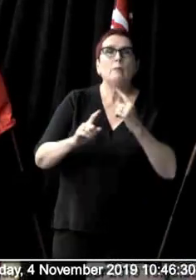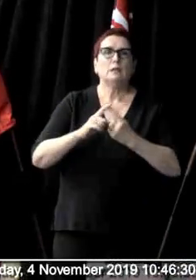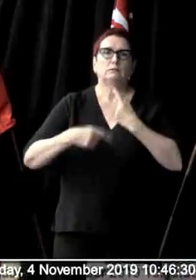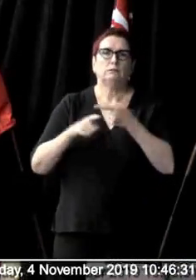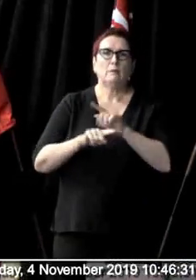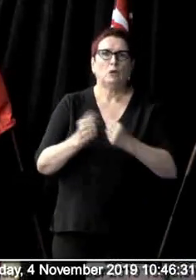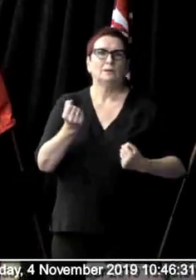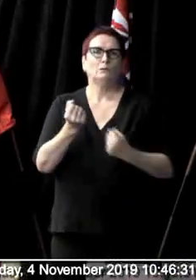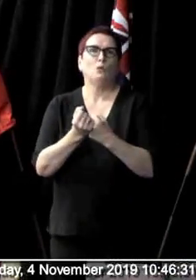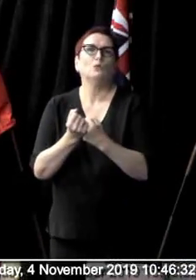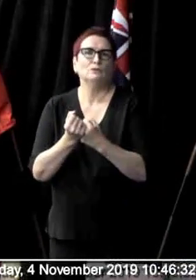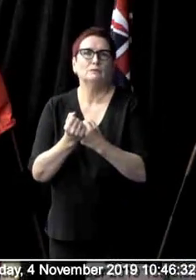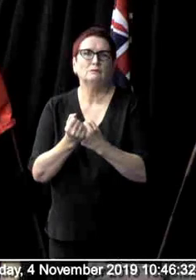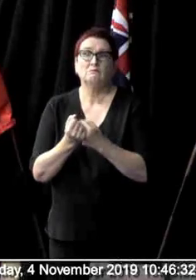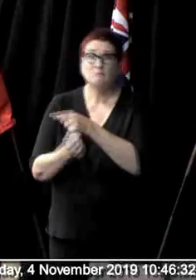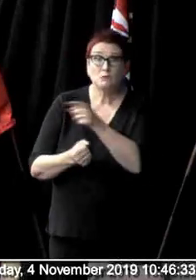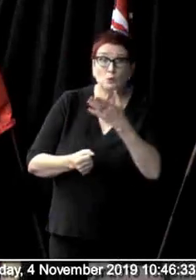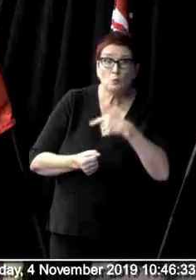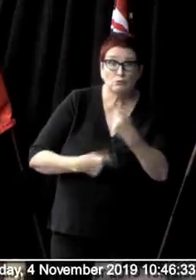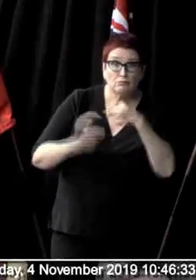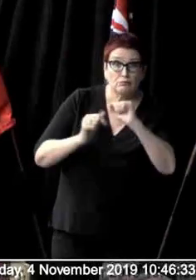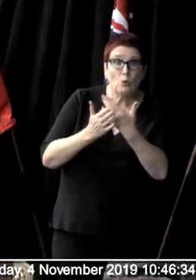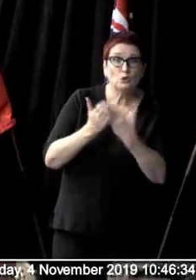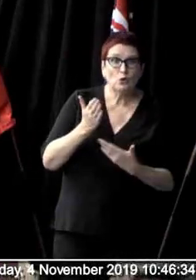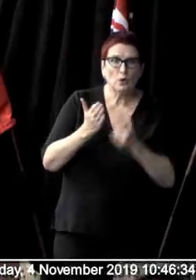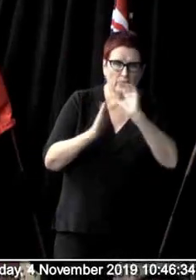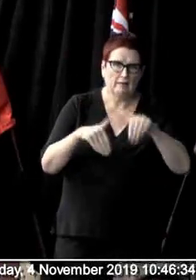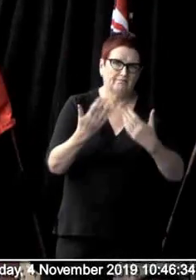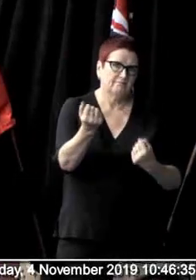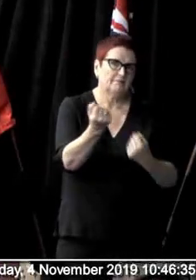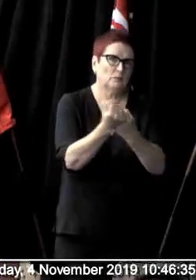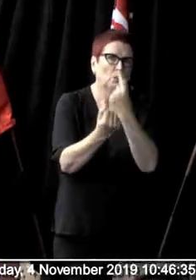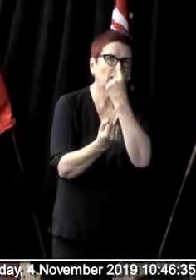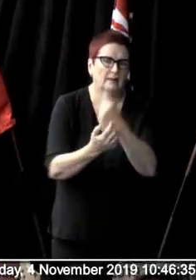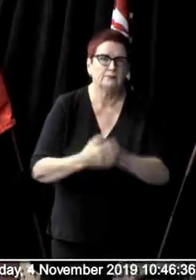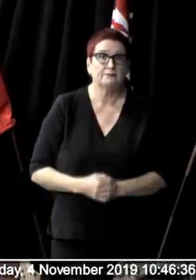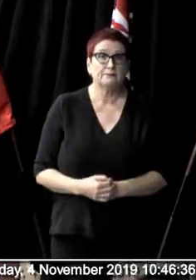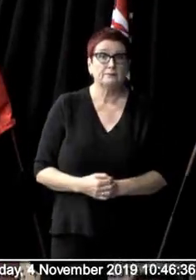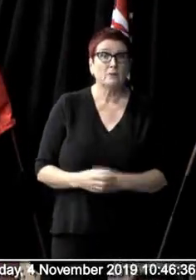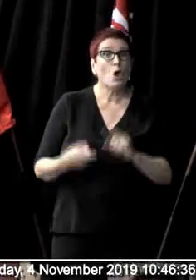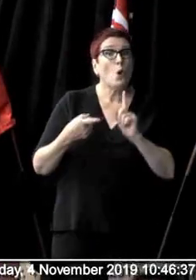for those that choose to engage with the Commission. One of those supports is the provision of legal advice.